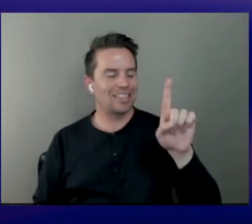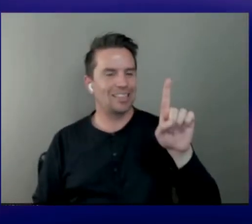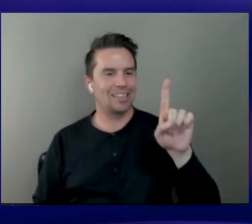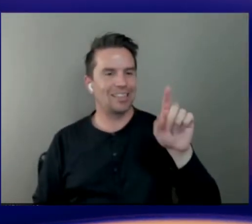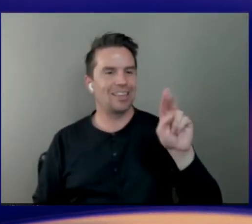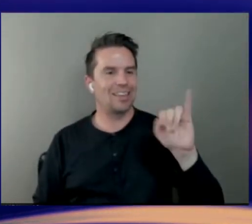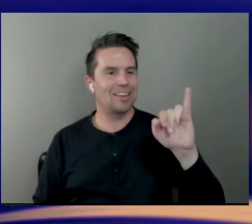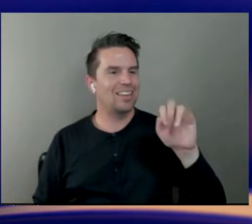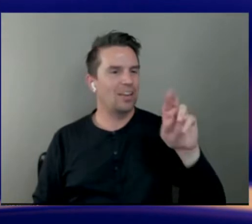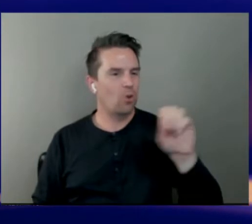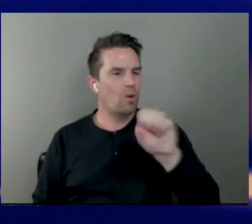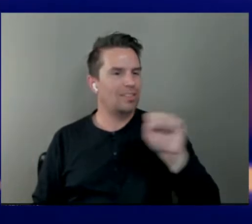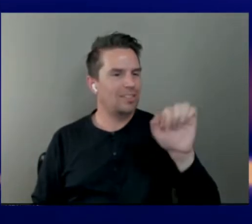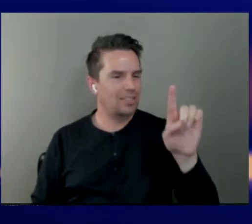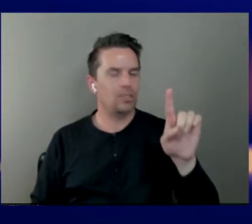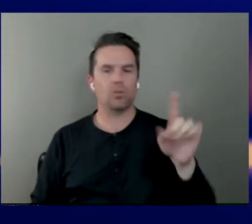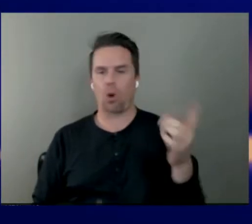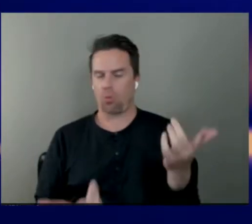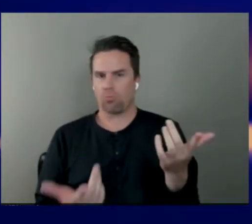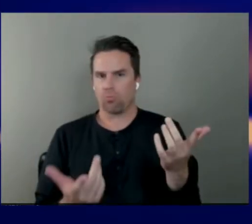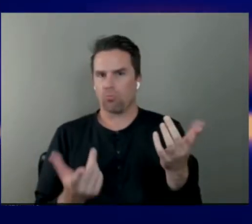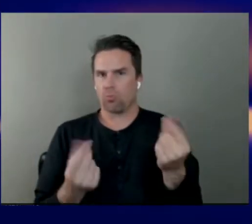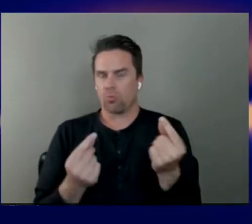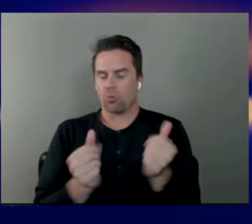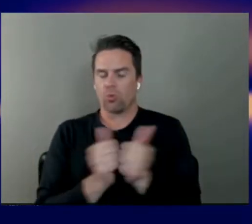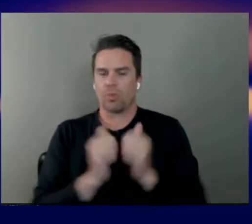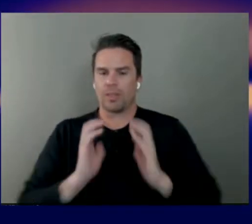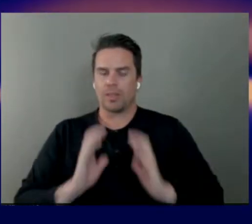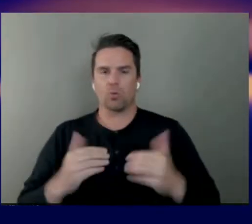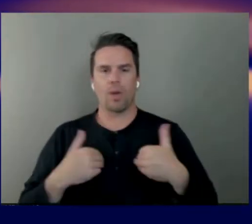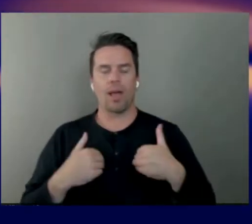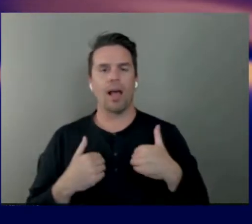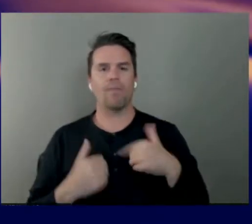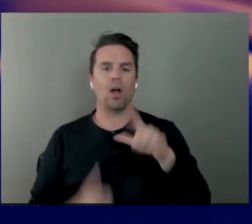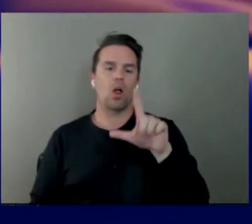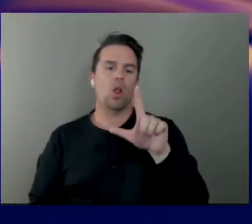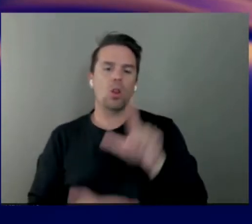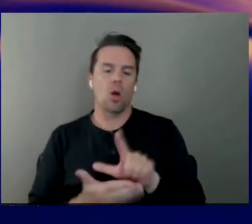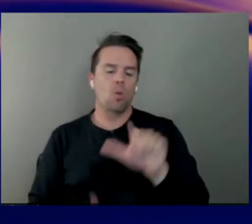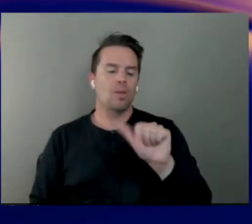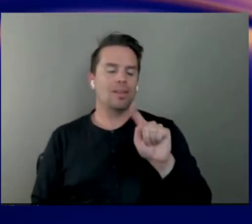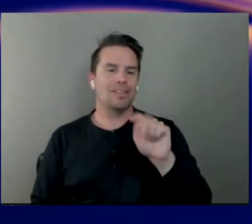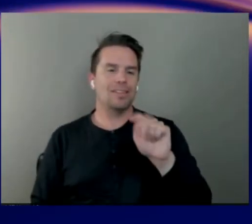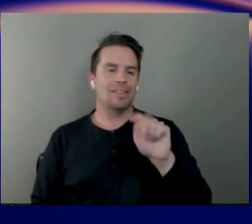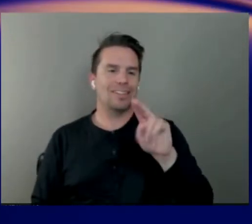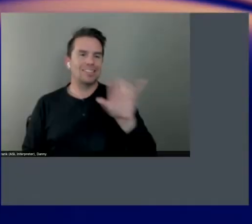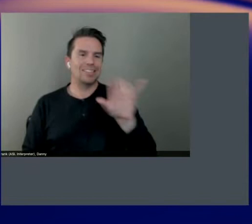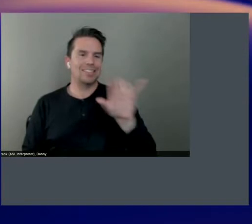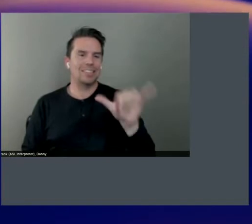that have very low latency requirements for the workloads. Yeah, this is an area that we've,